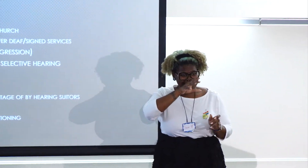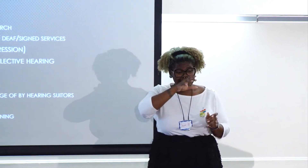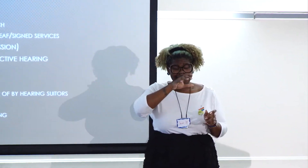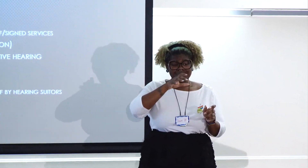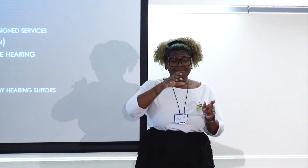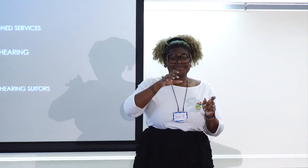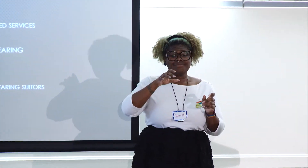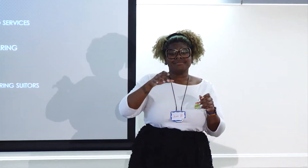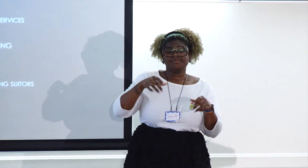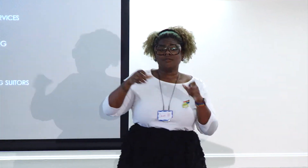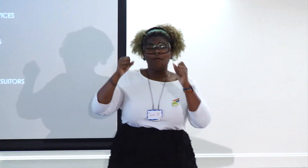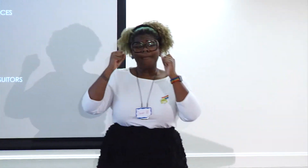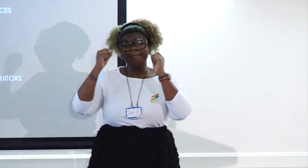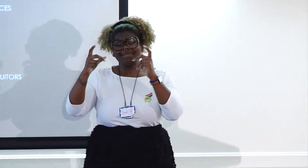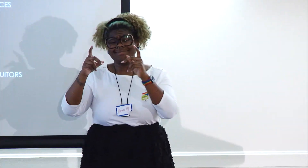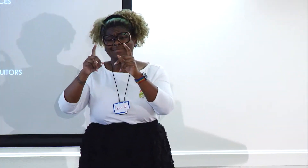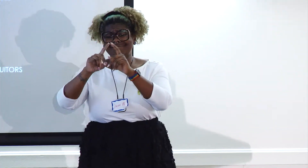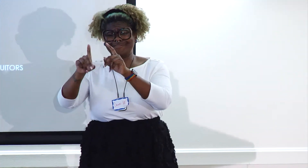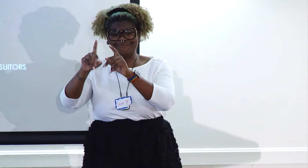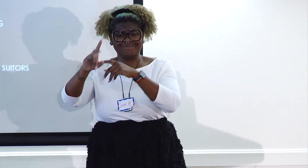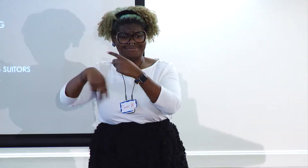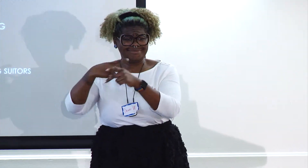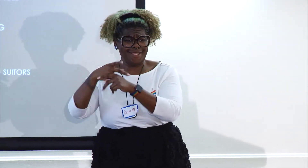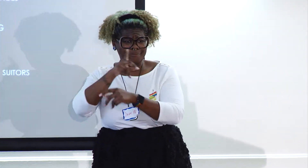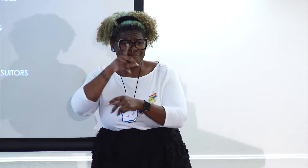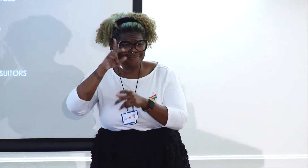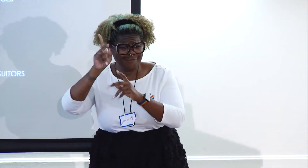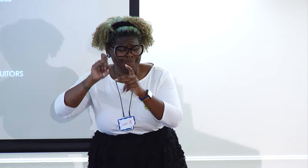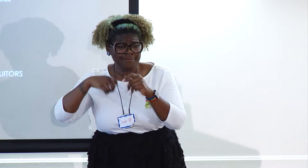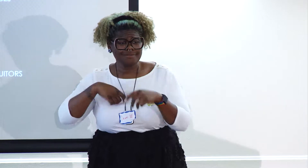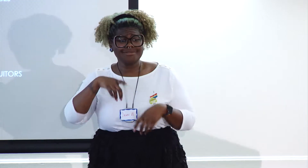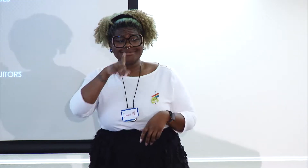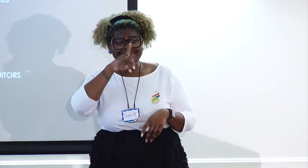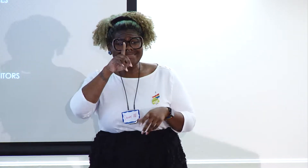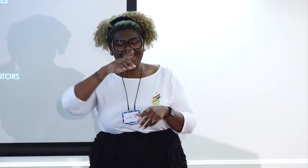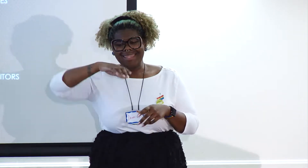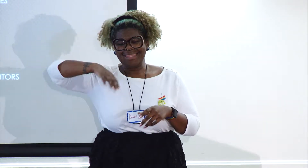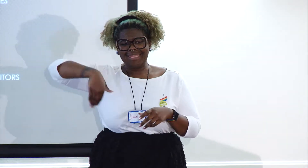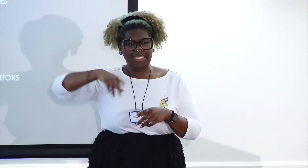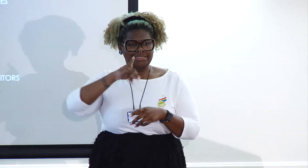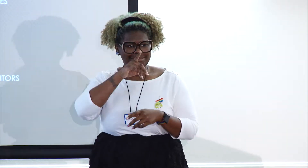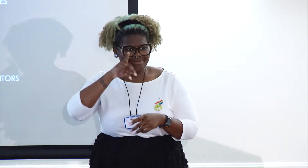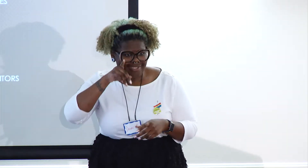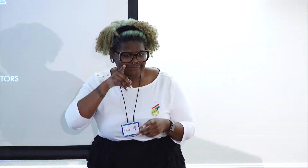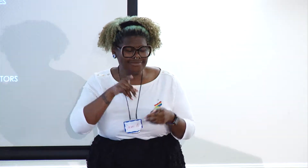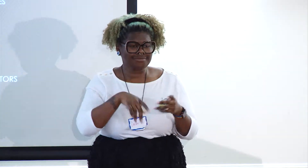Oftentimes, deaf people may or may not have speech access.